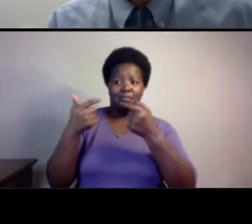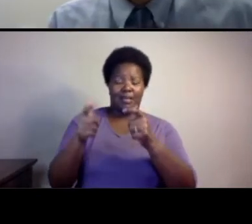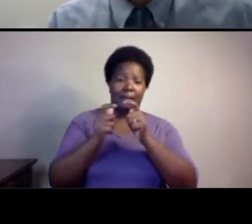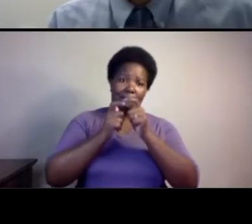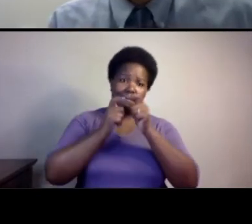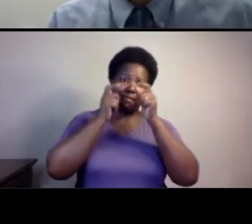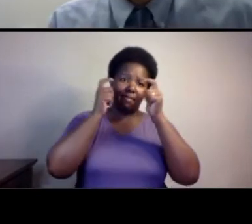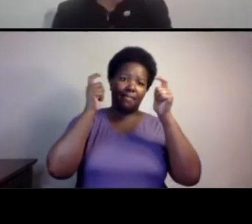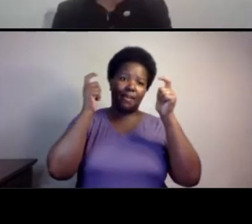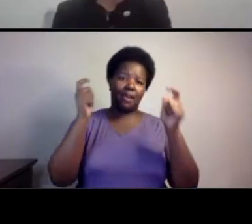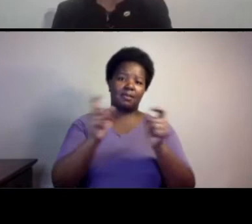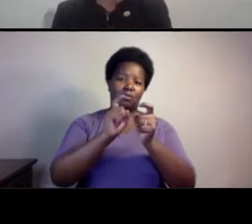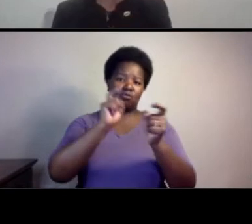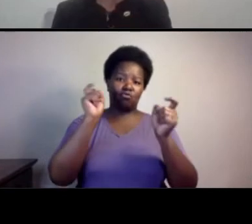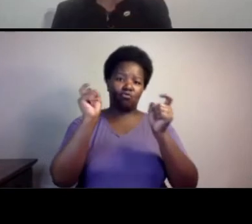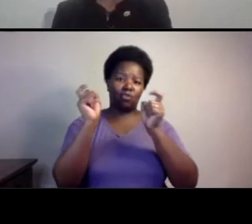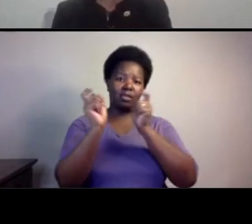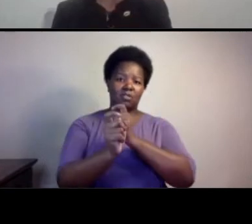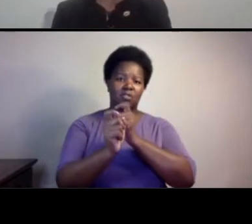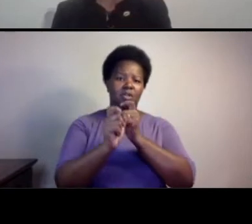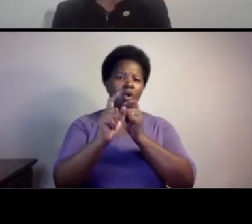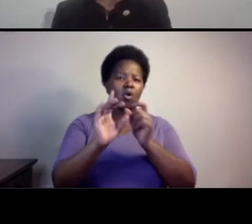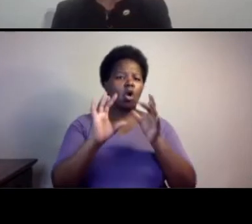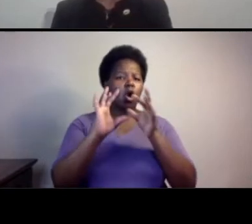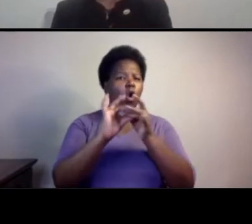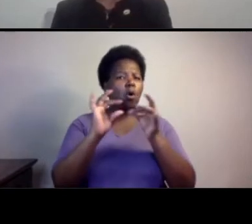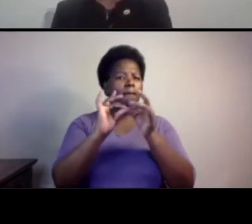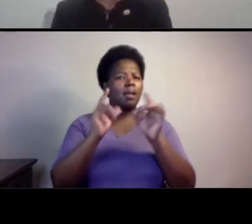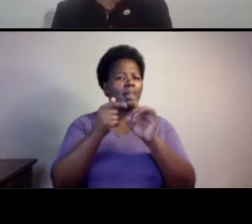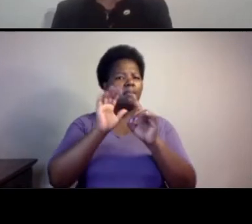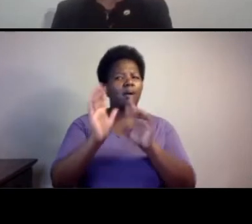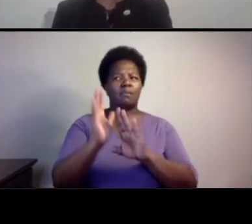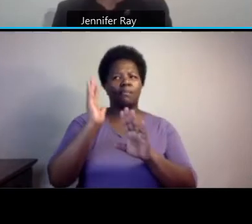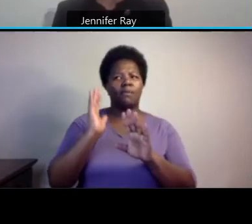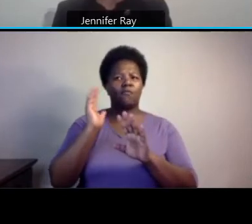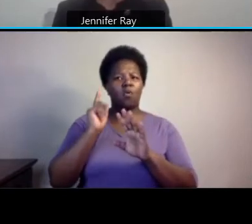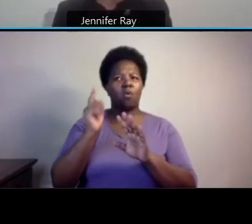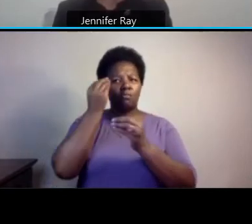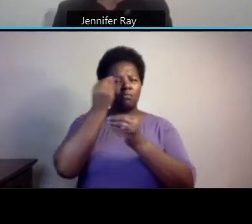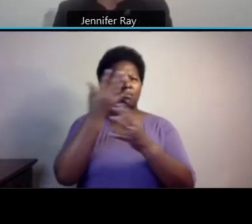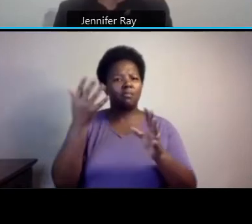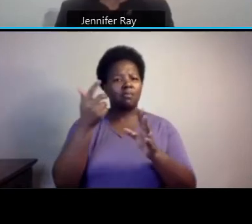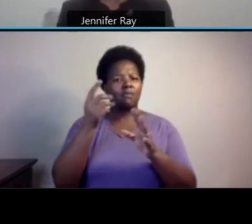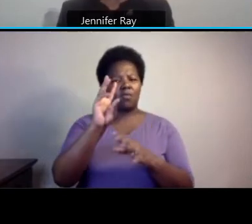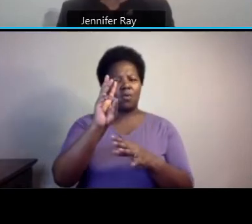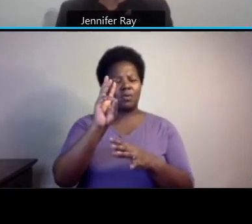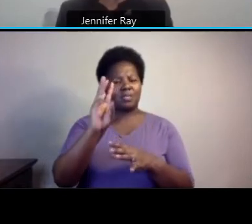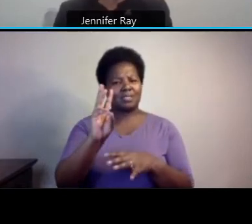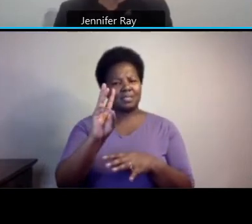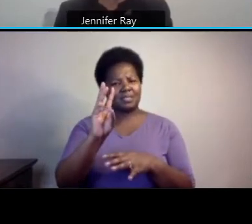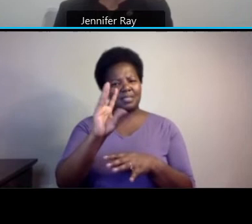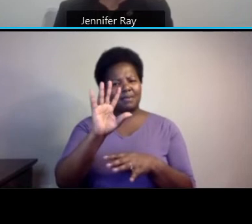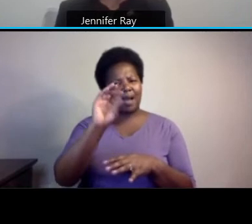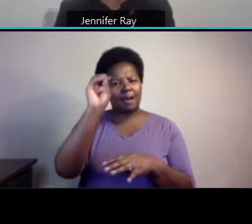received on the 65 design this looks very much the same but with nicer renderings